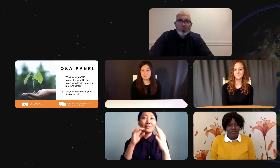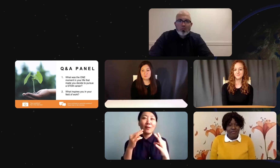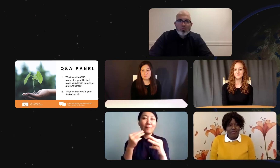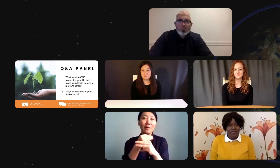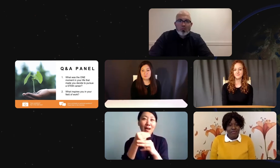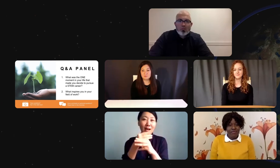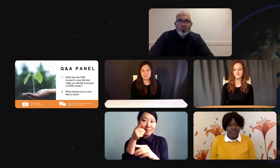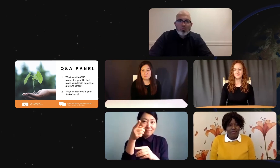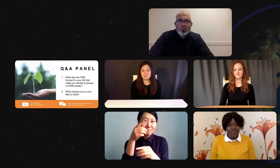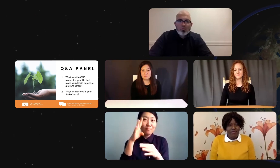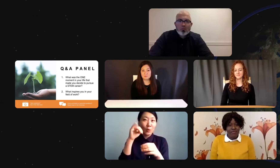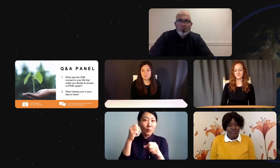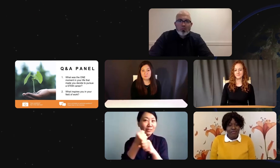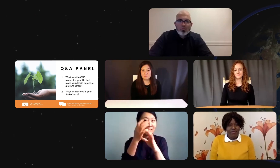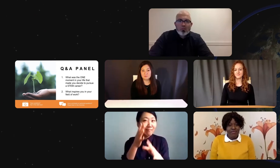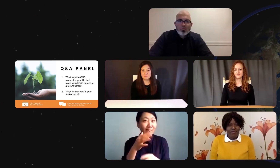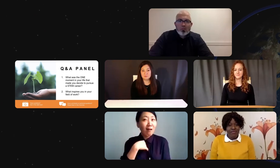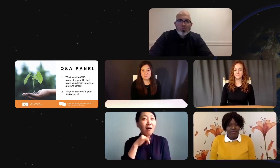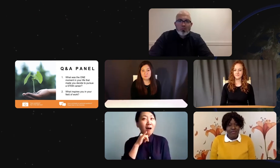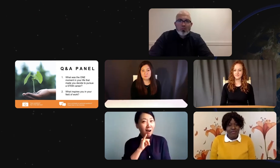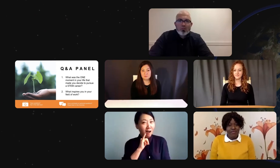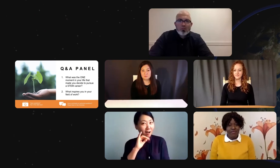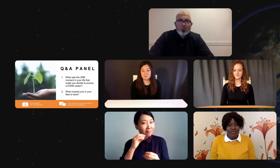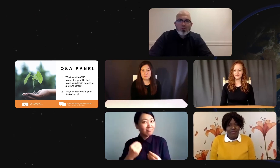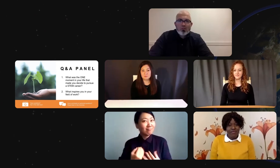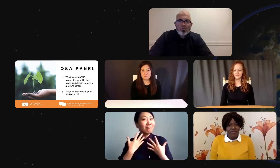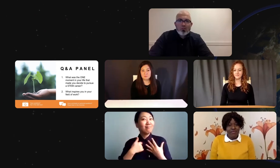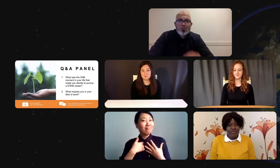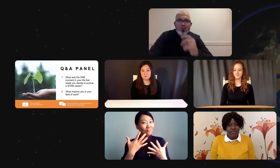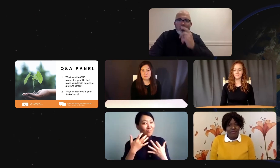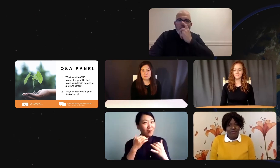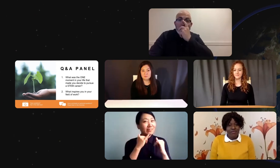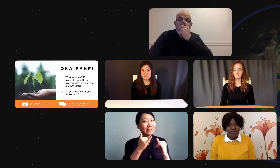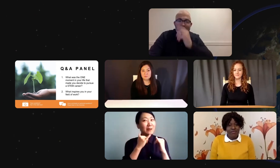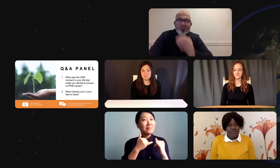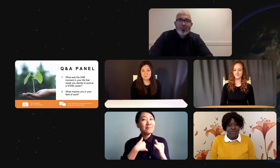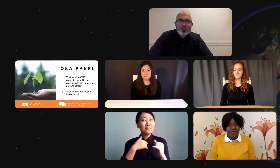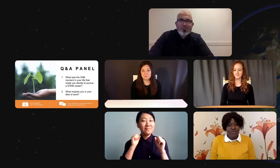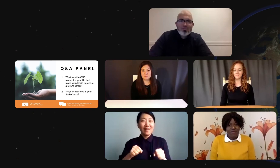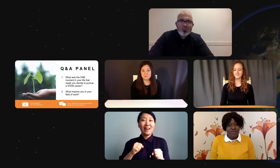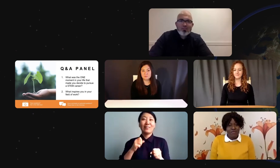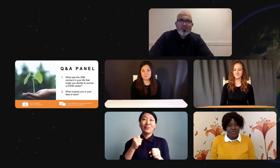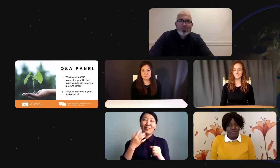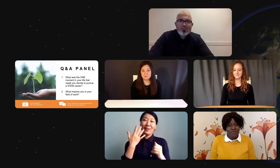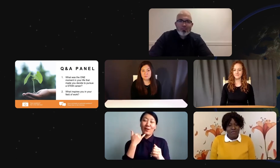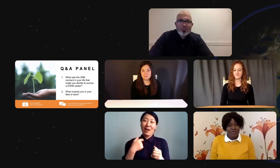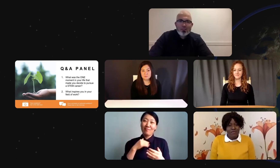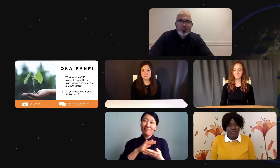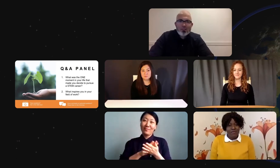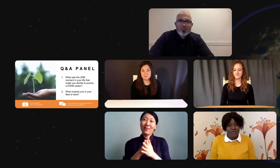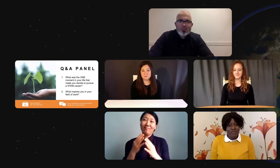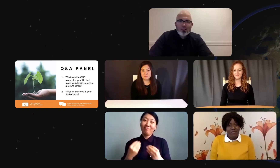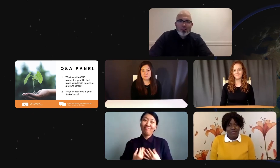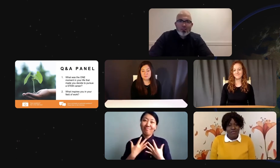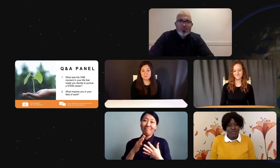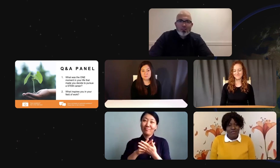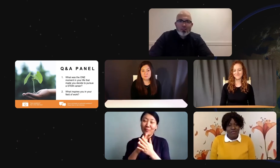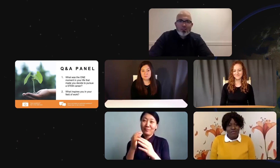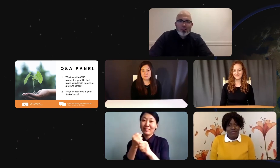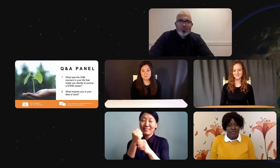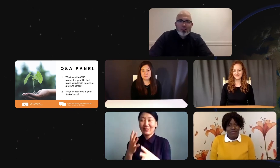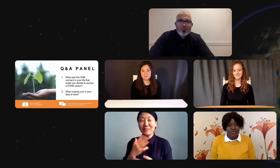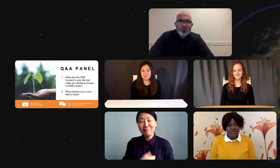I met a math professor and wanted to do that same thing!